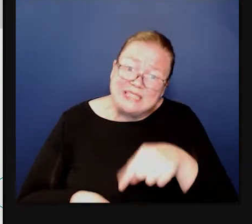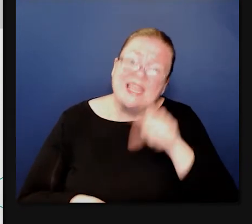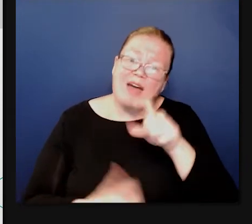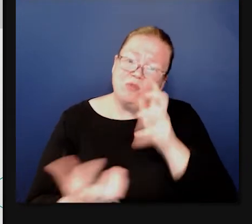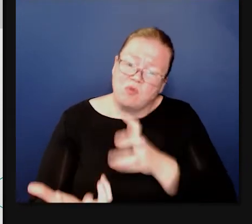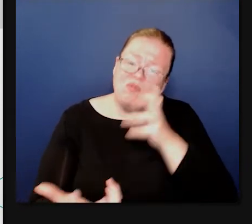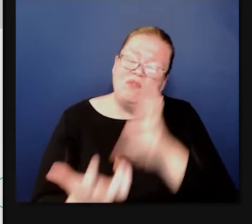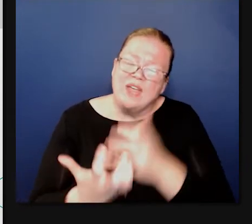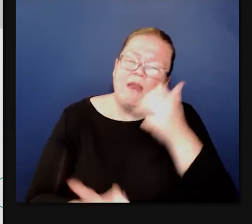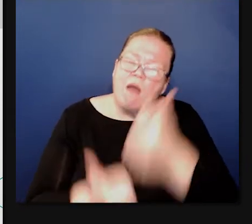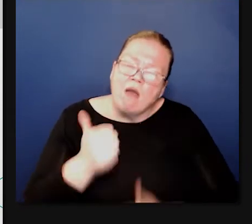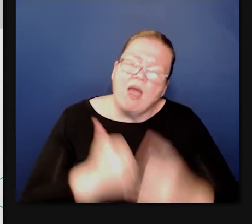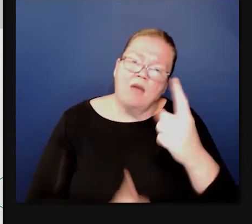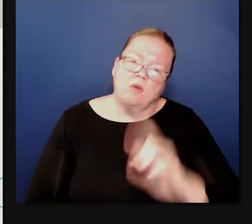it needs to fit with everyone's needs.